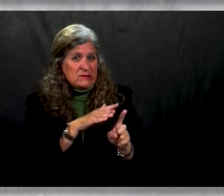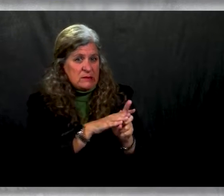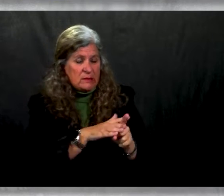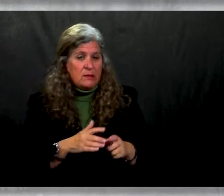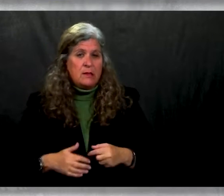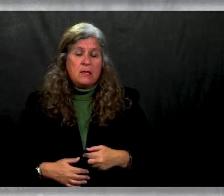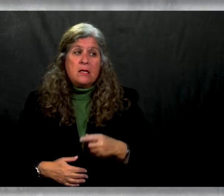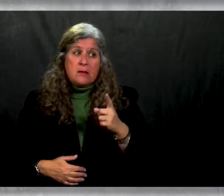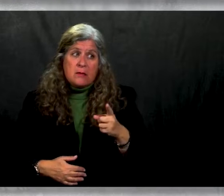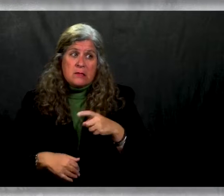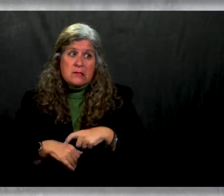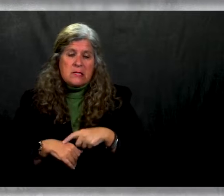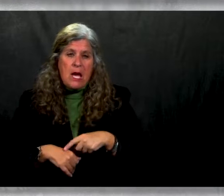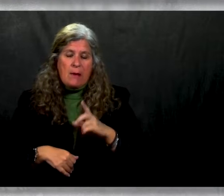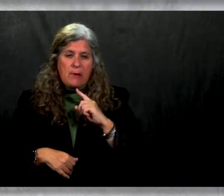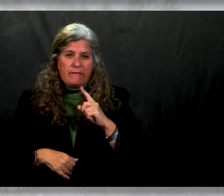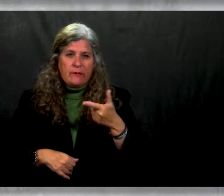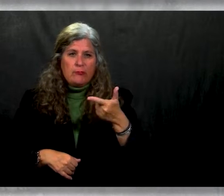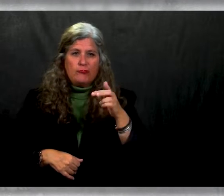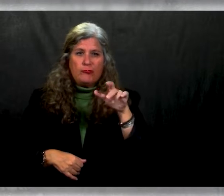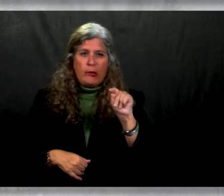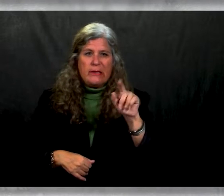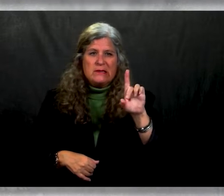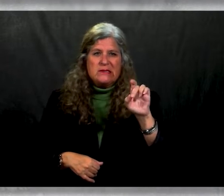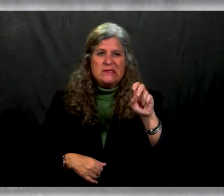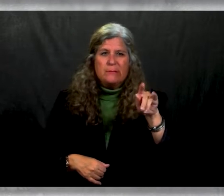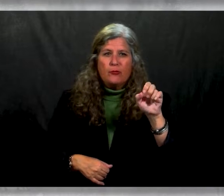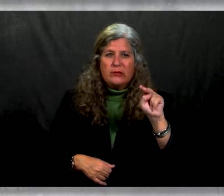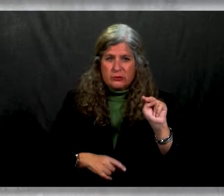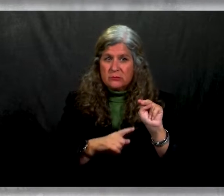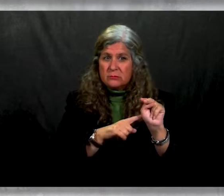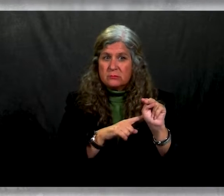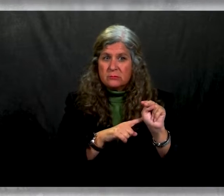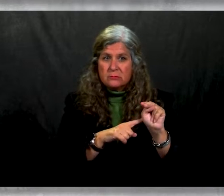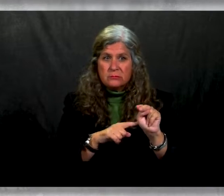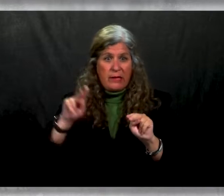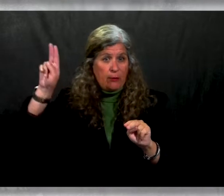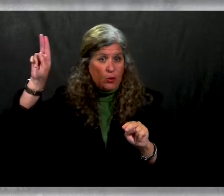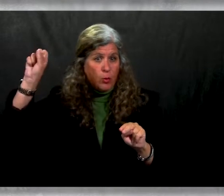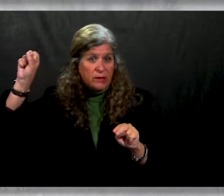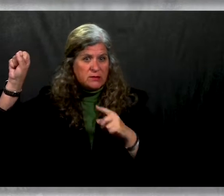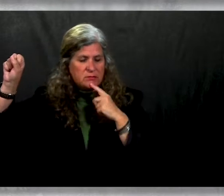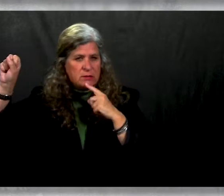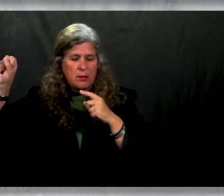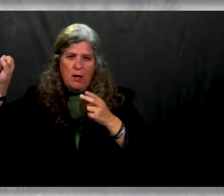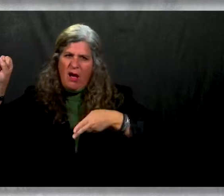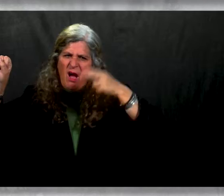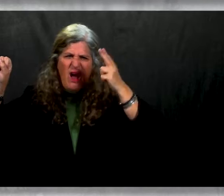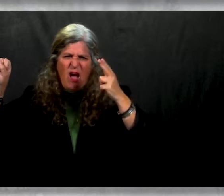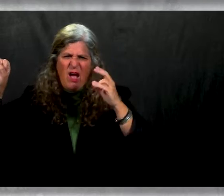This was the time of the Great Depression, for example, in the US there was high unemployment as well.